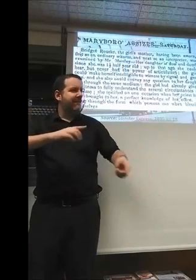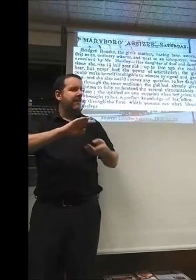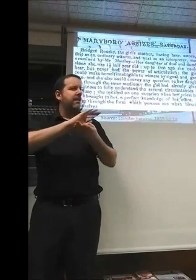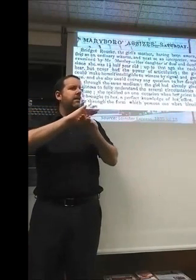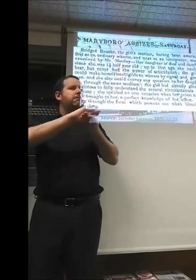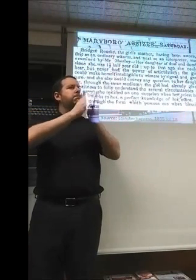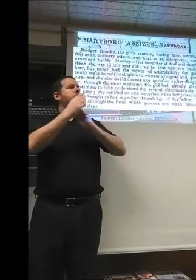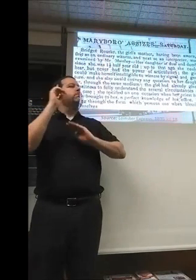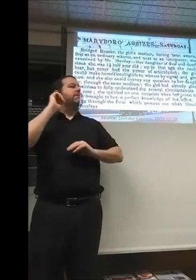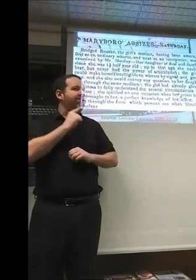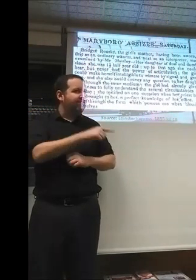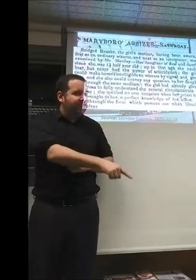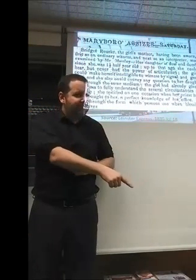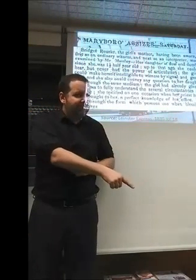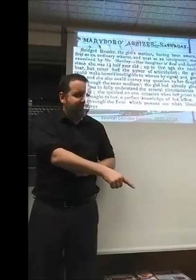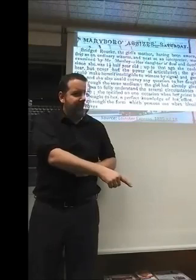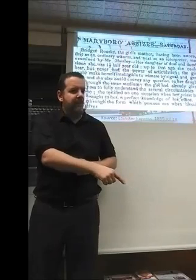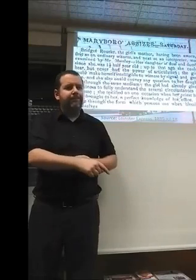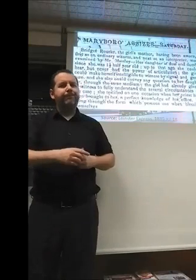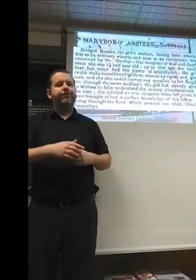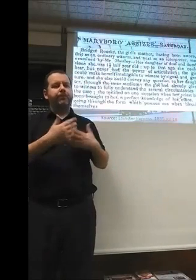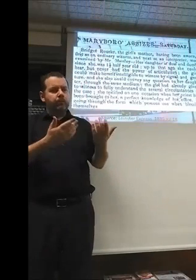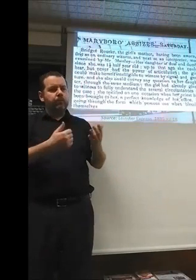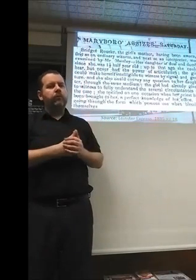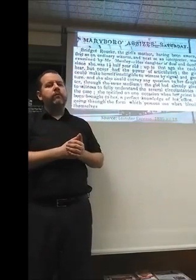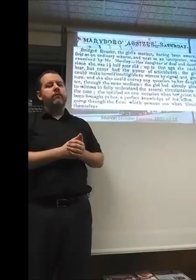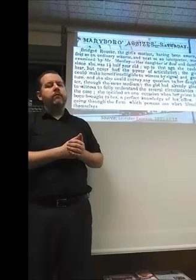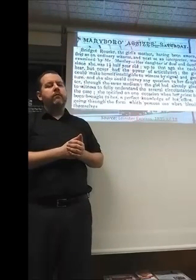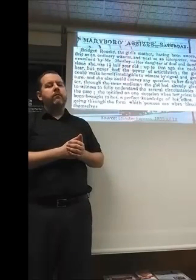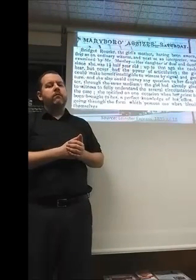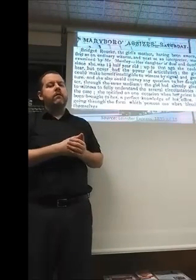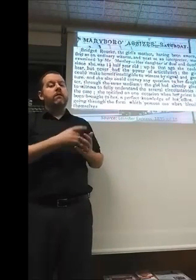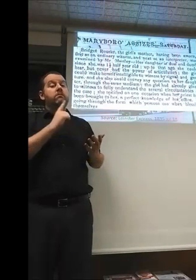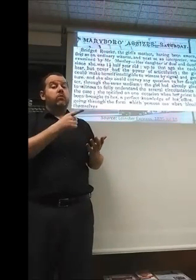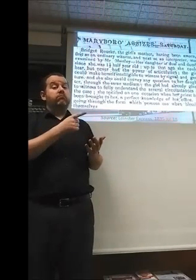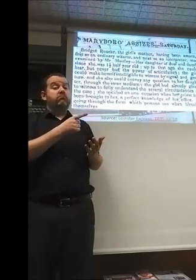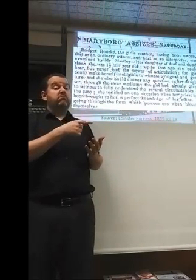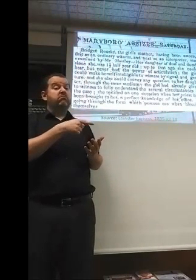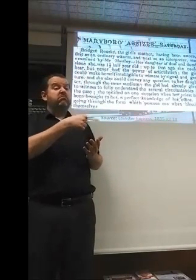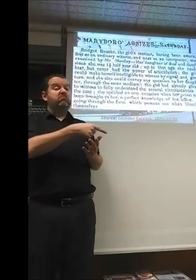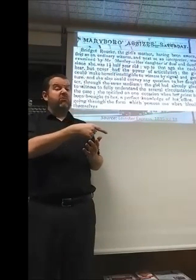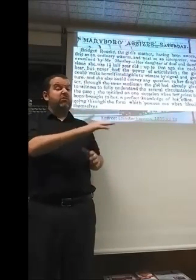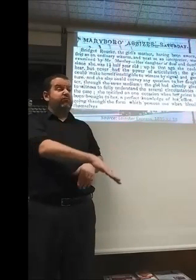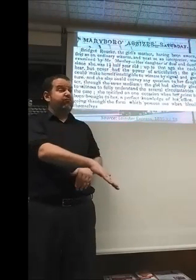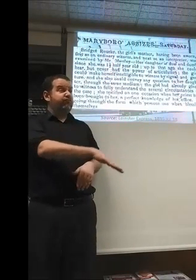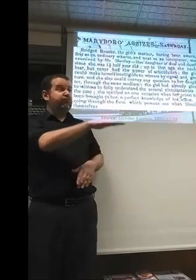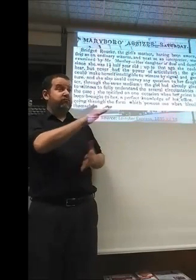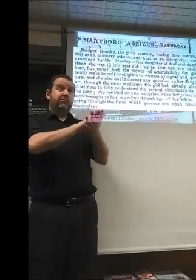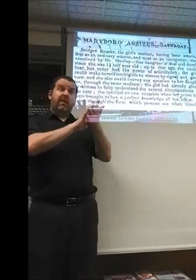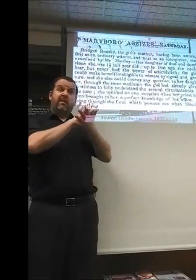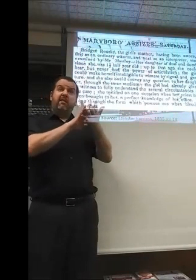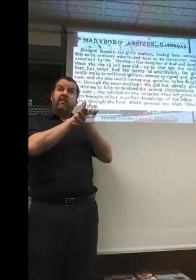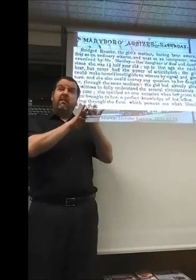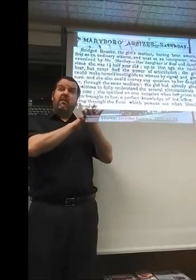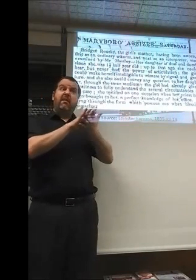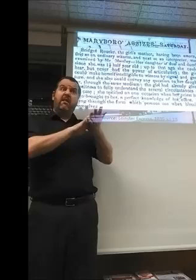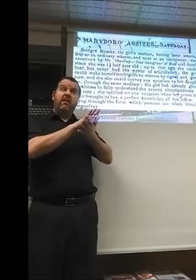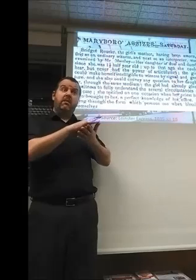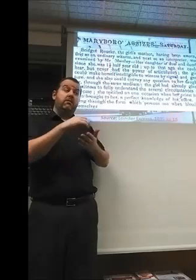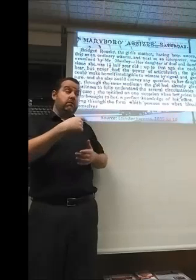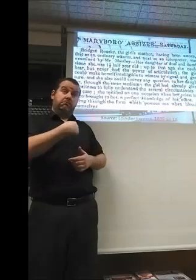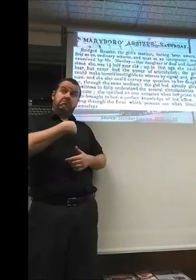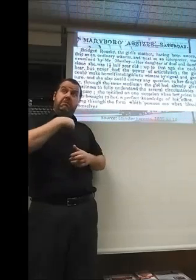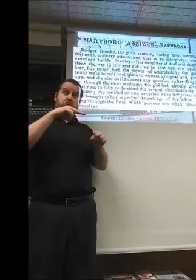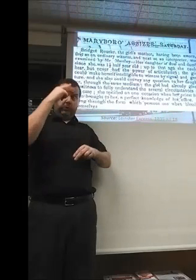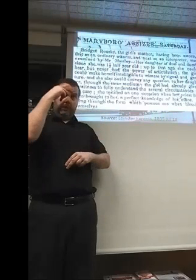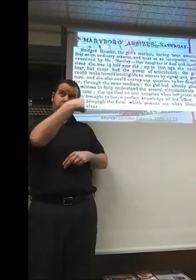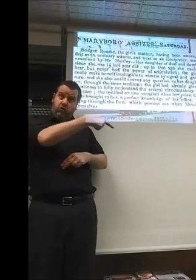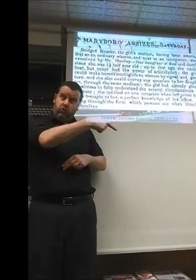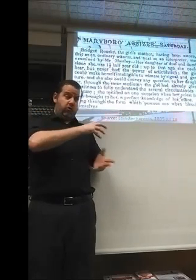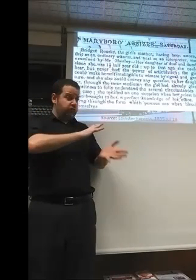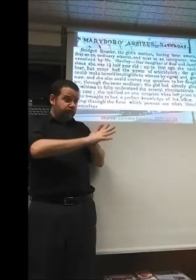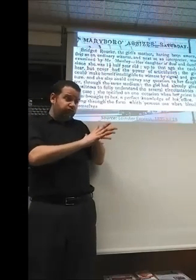So this man John Kean in clongford which is actually quite near to the border so again